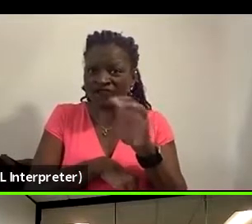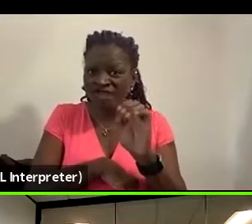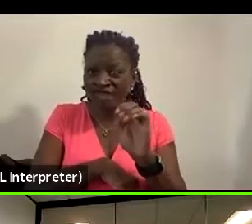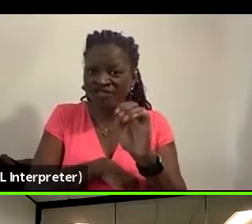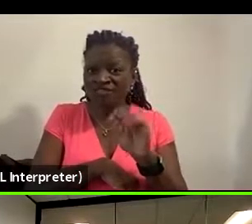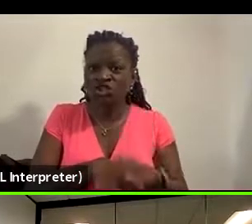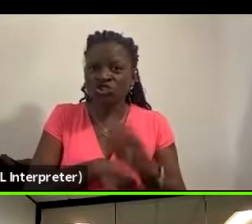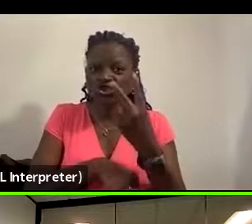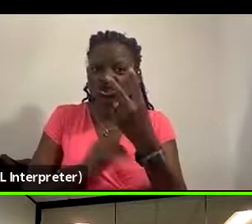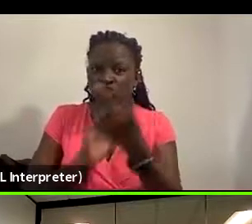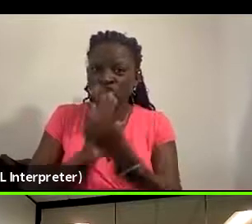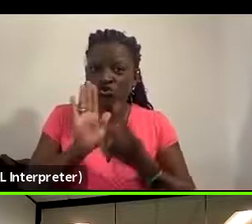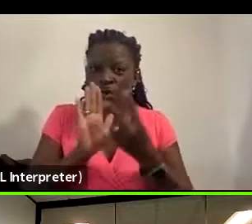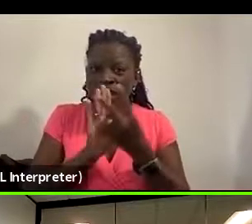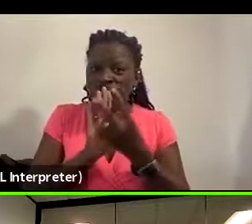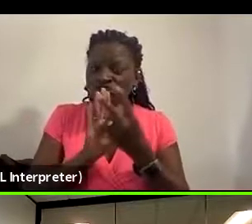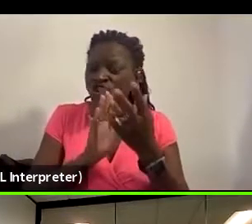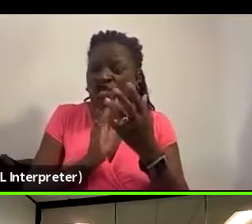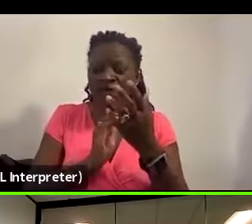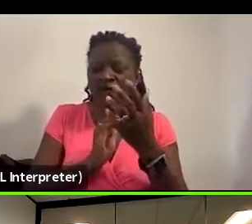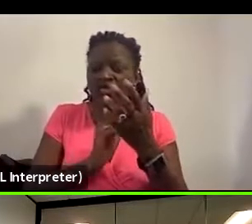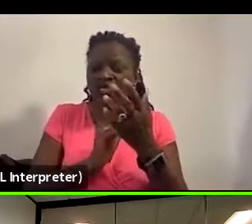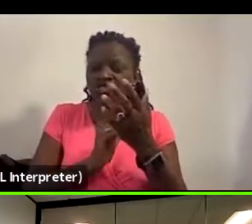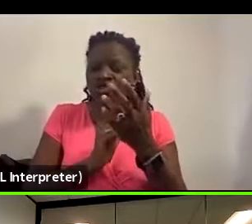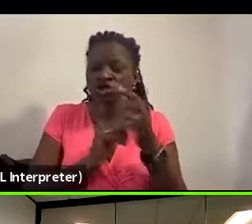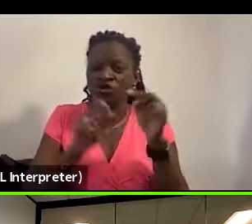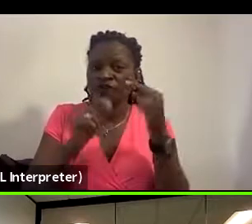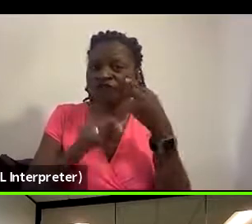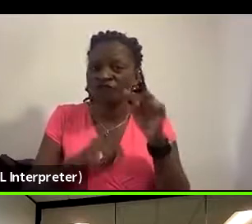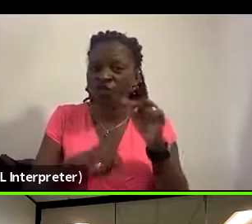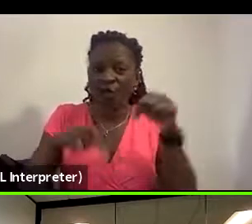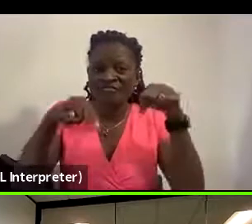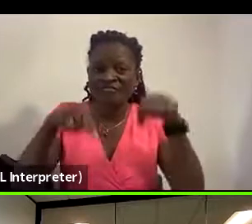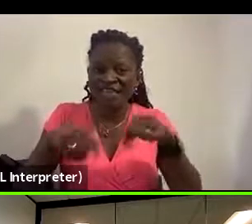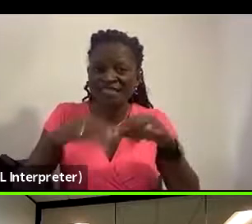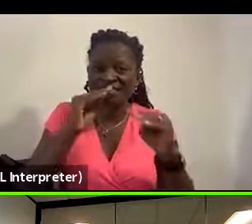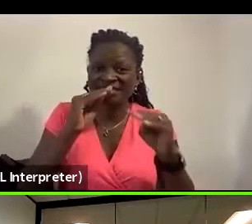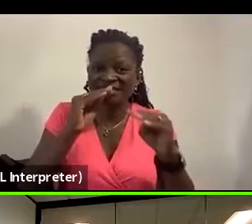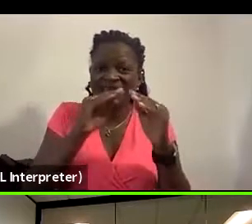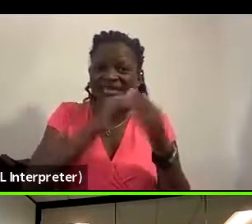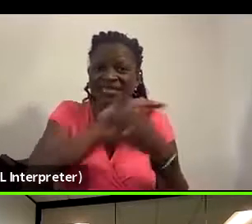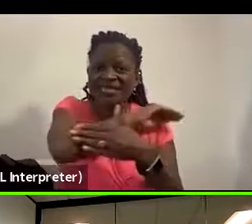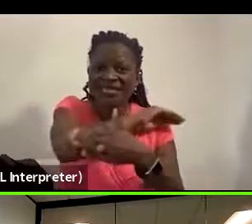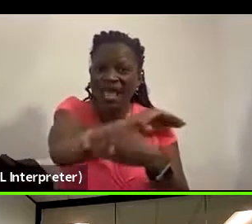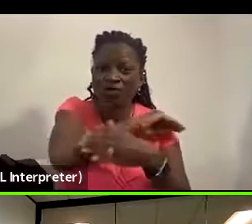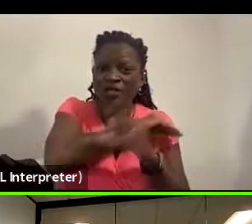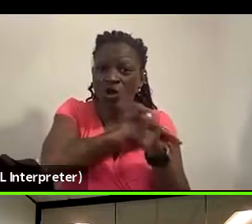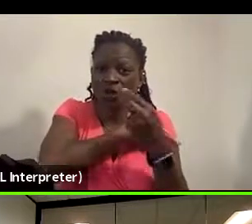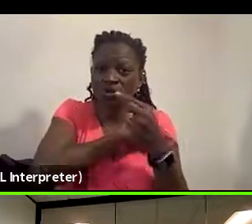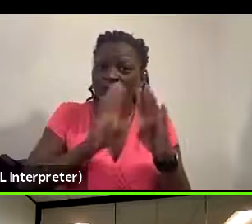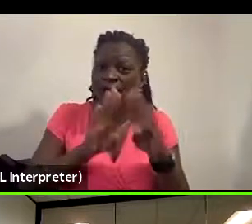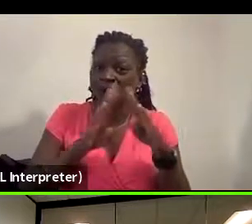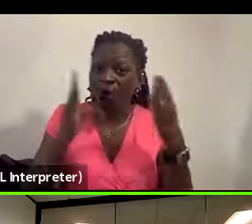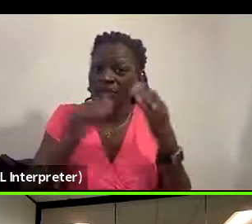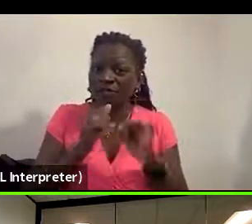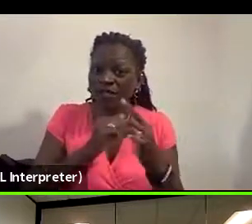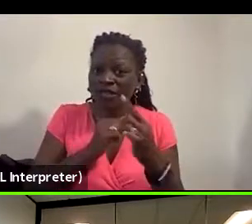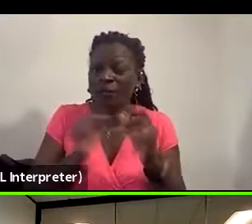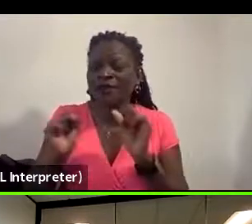to our county, but is but is still open to anyone. You can set up a clinic or they will be